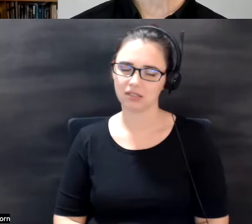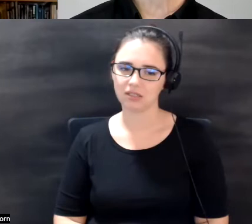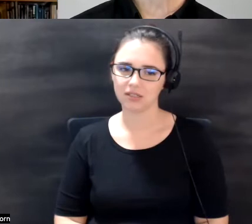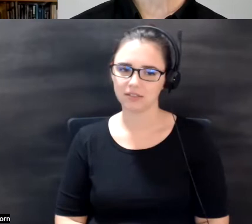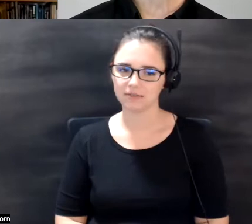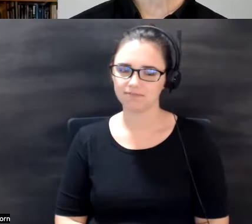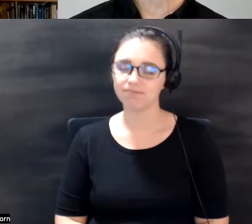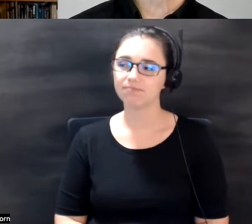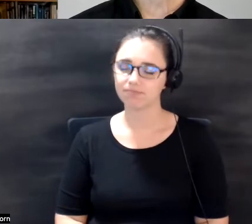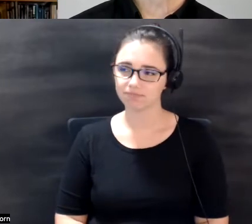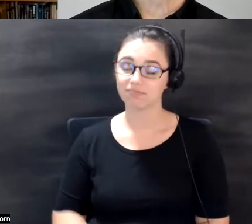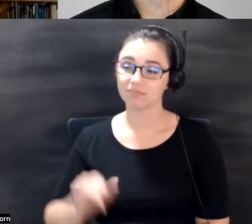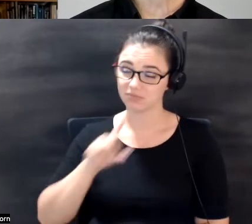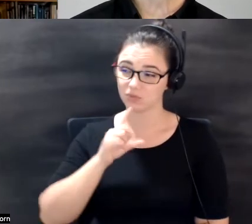But that's really a great question.